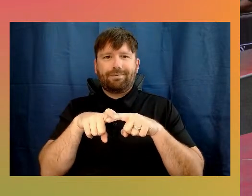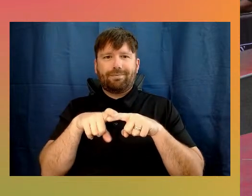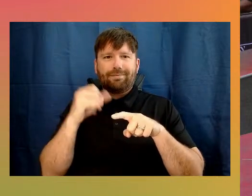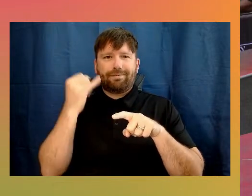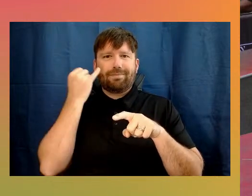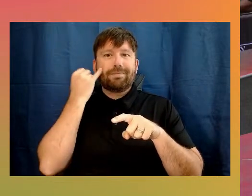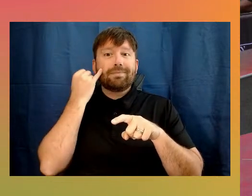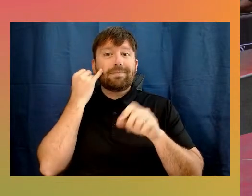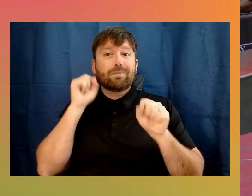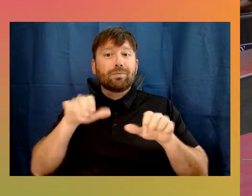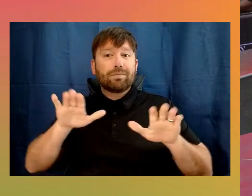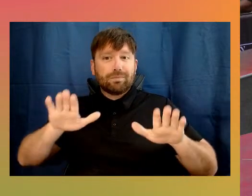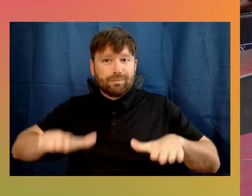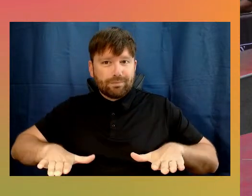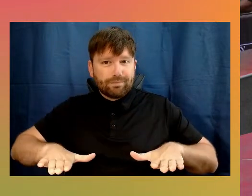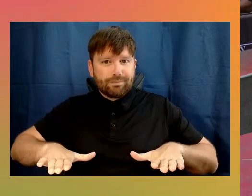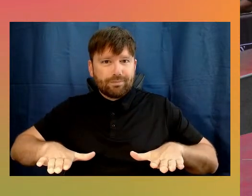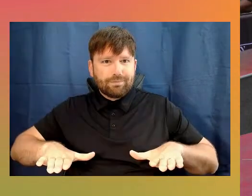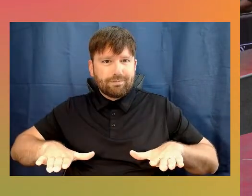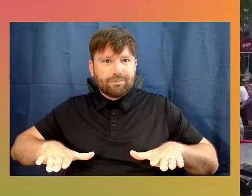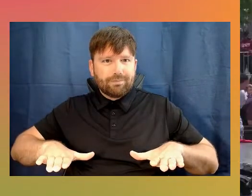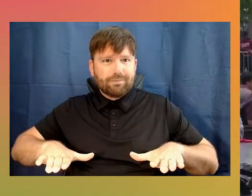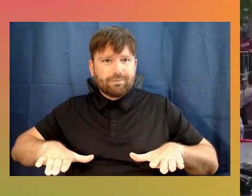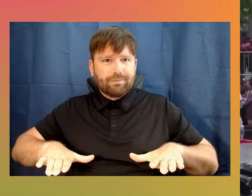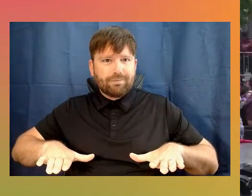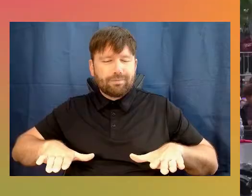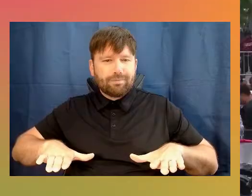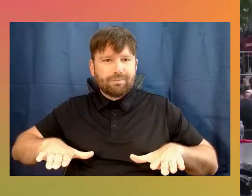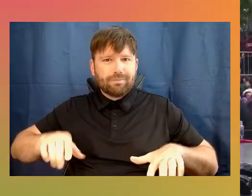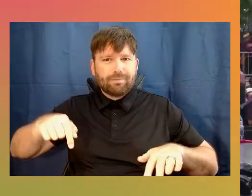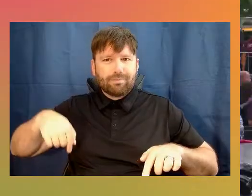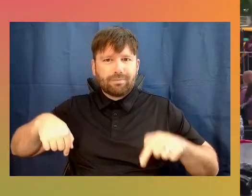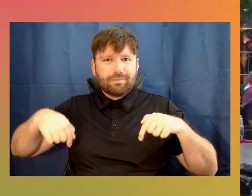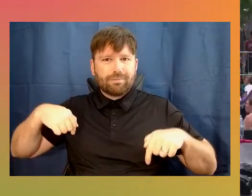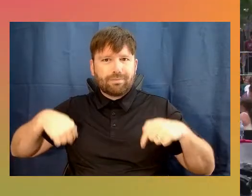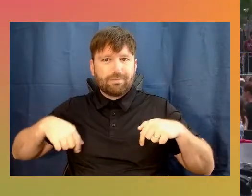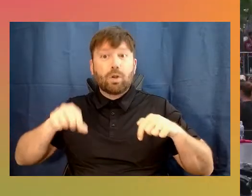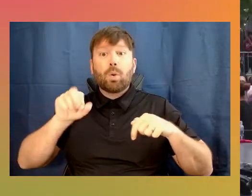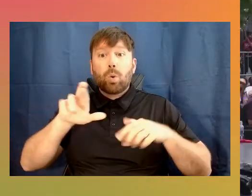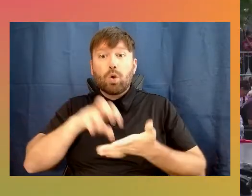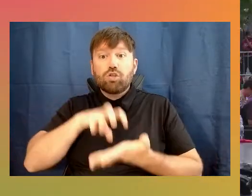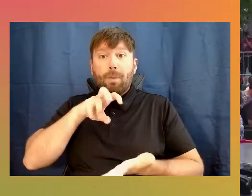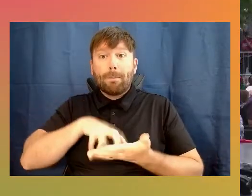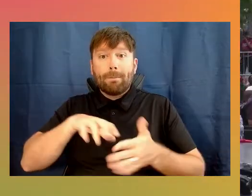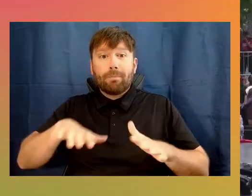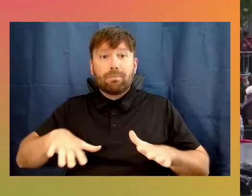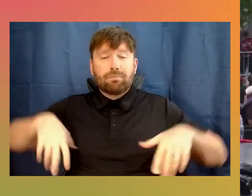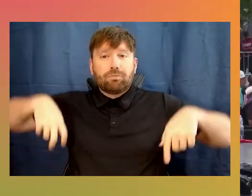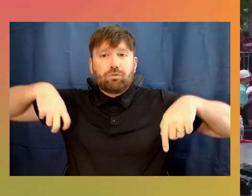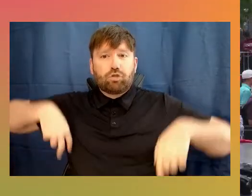CROSS THE ANKLES. SEE IF YOU CAN PRESS THE HANDS- DOWN.